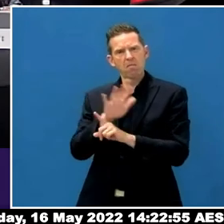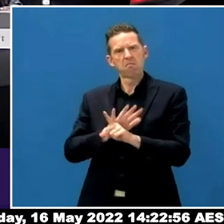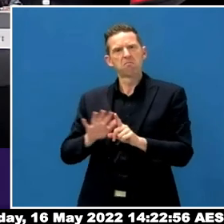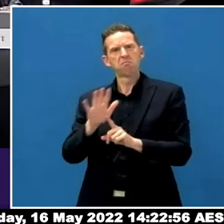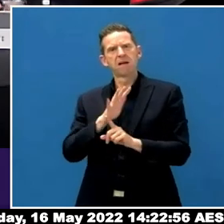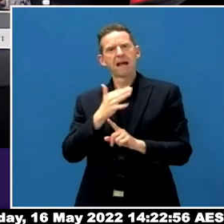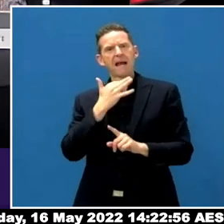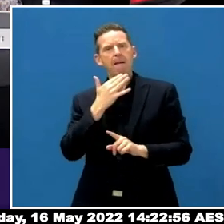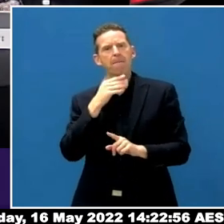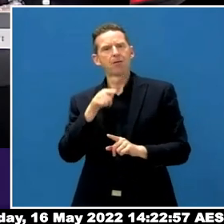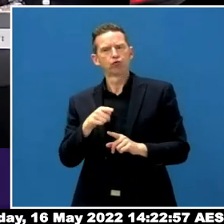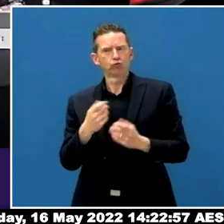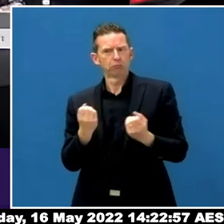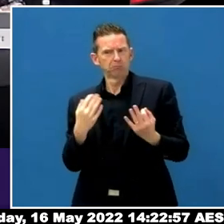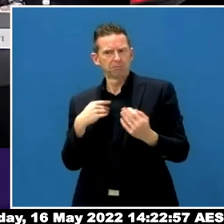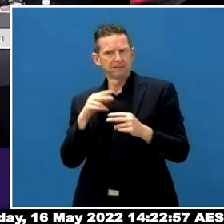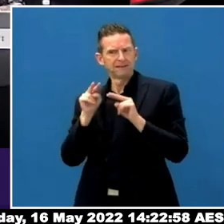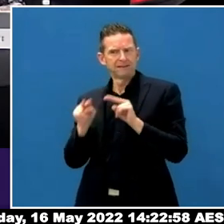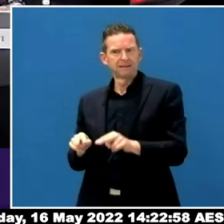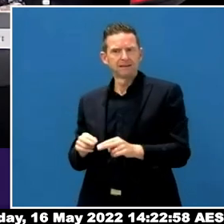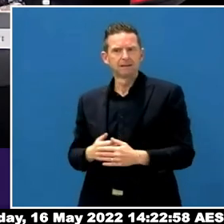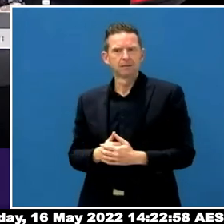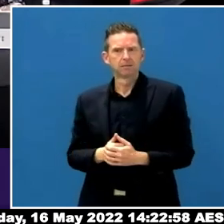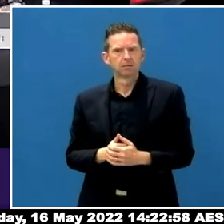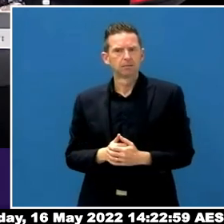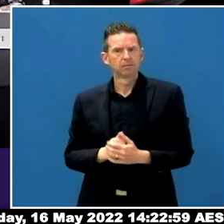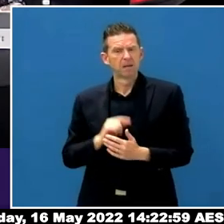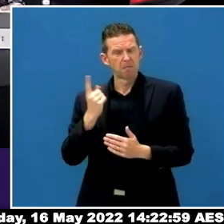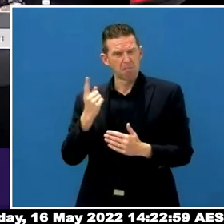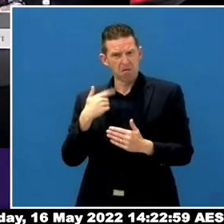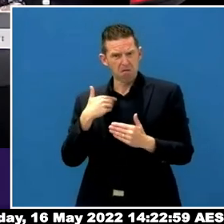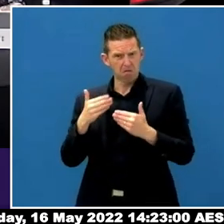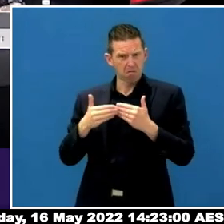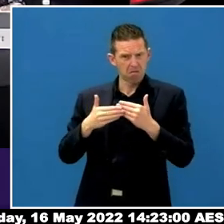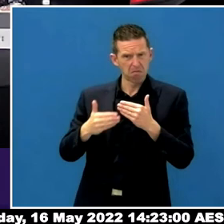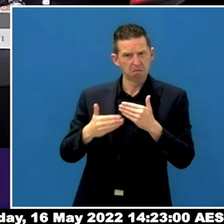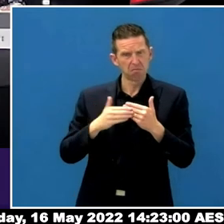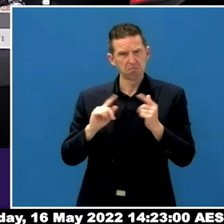But at some stage, and I'm not sure where we are with the documentation, I think it would